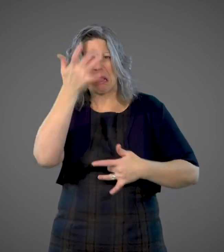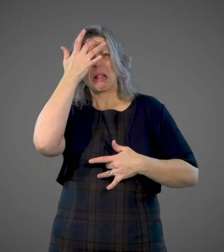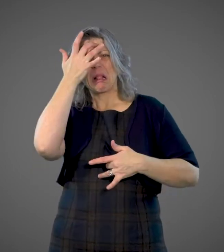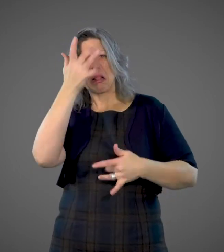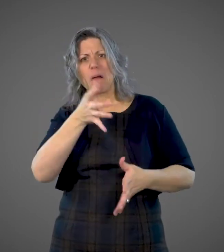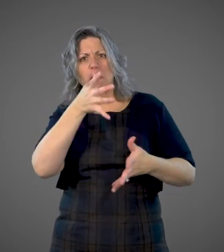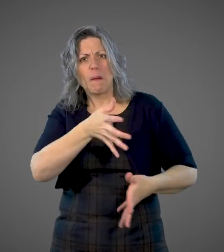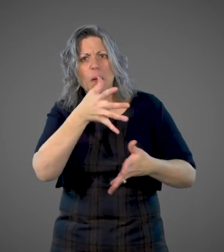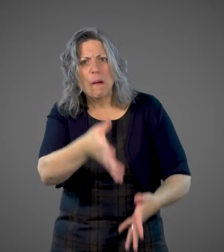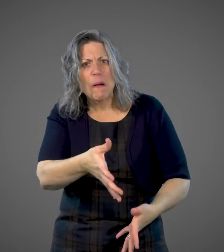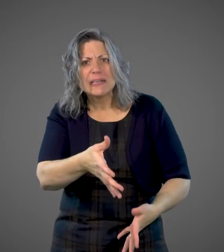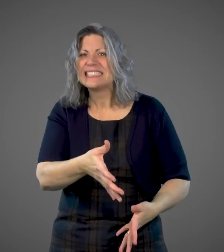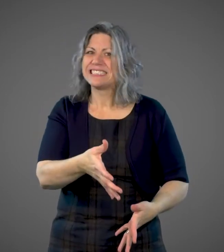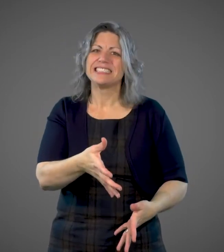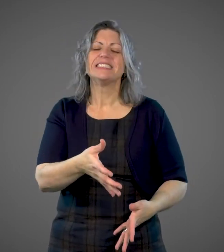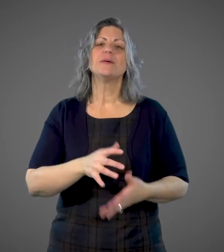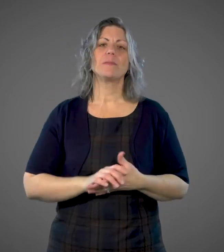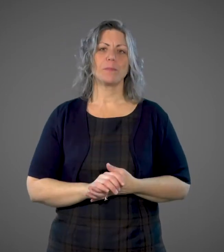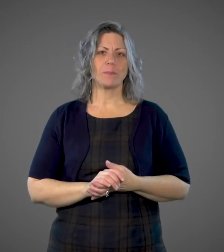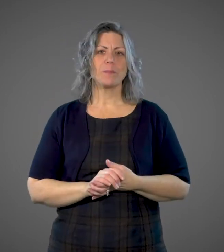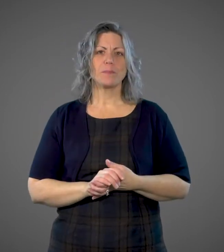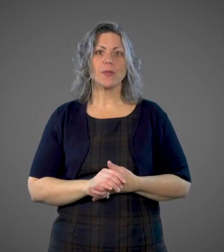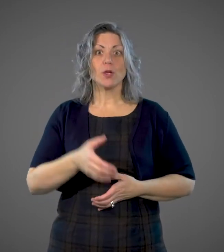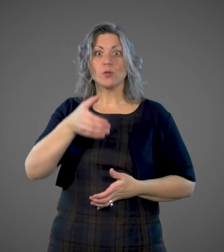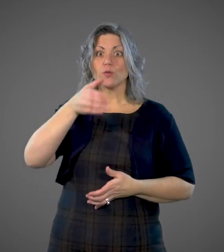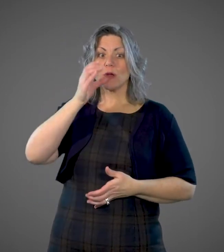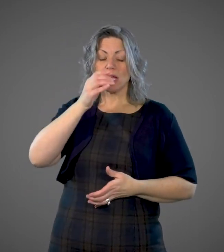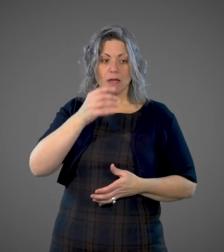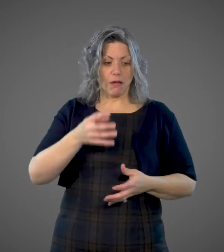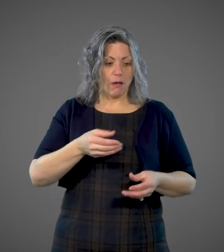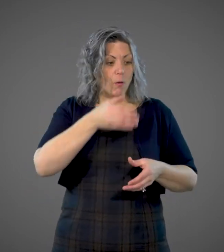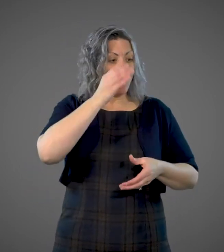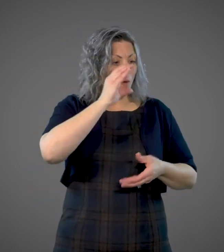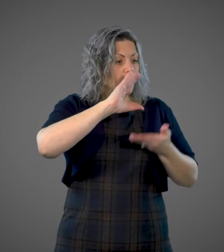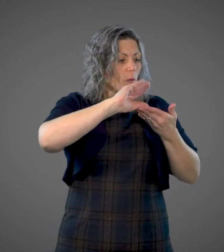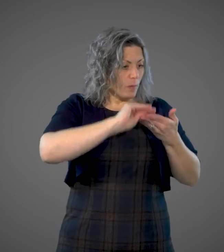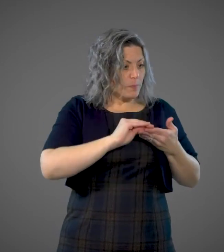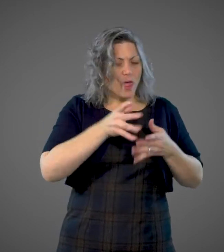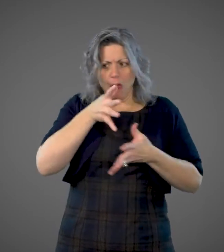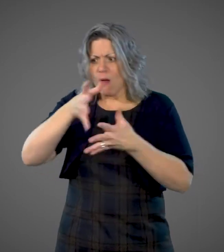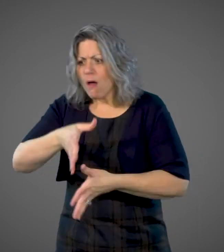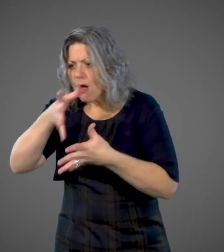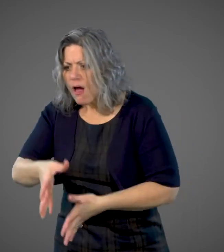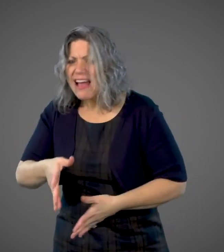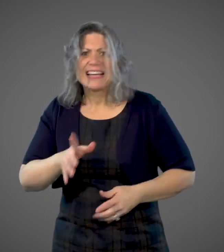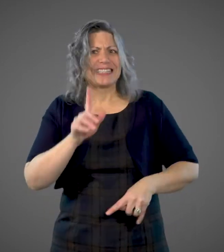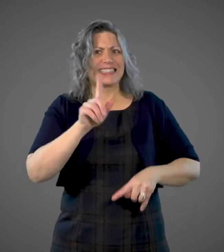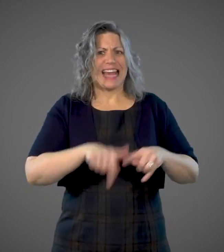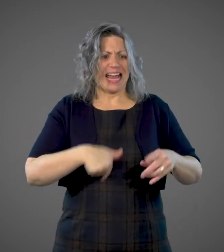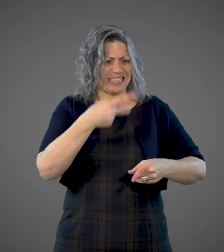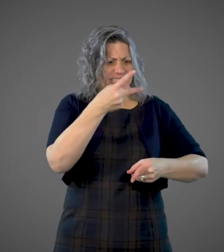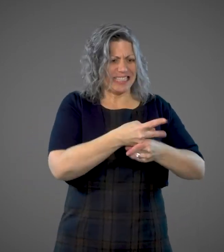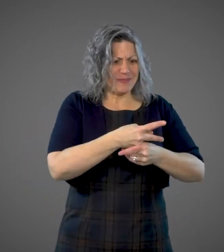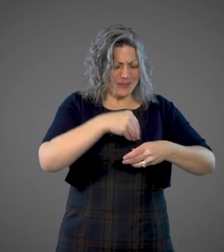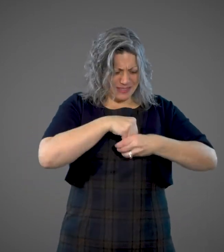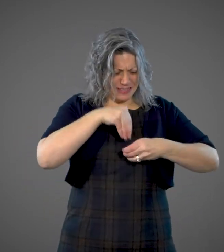If you drink water and it makes you vomit and you can't keep the water inside your body.